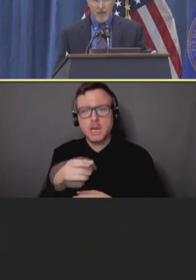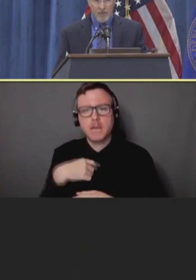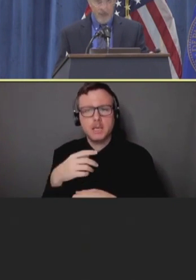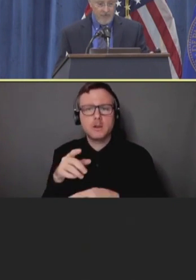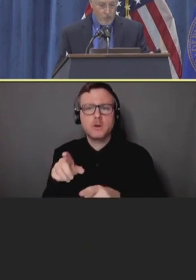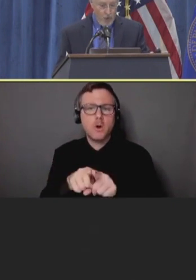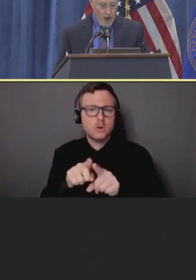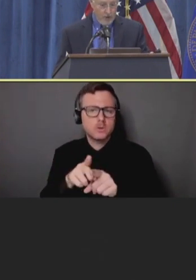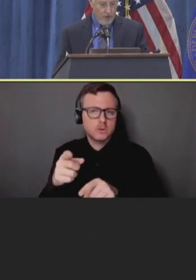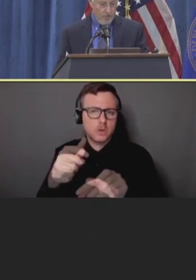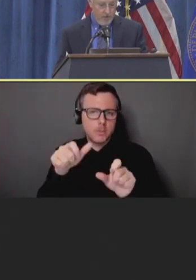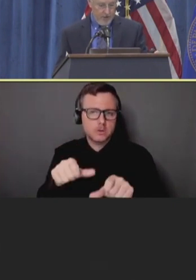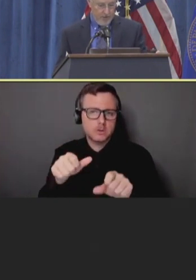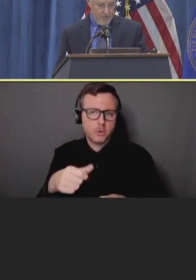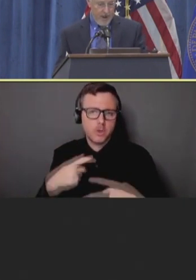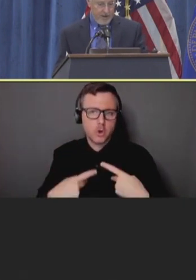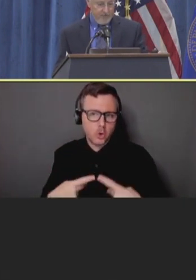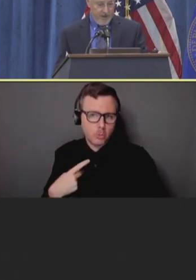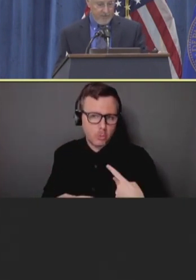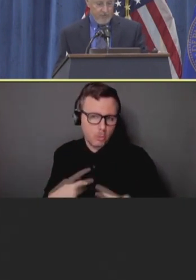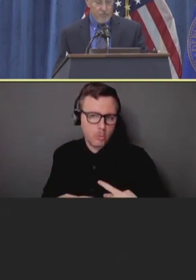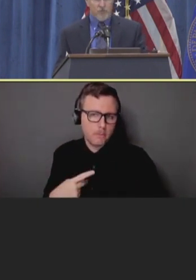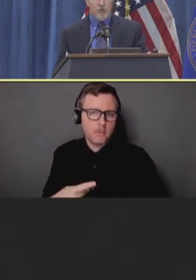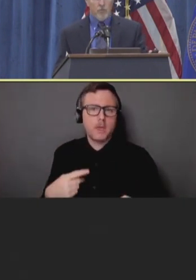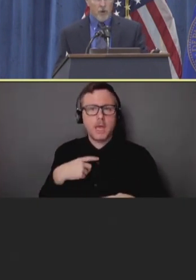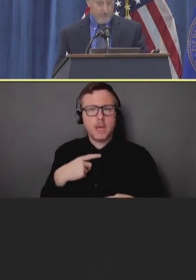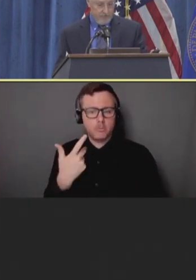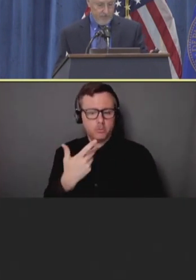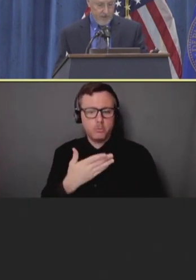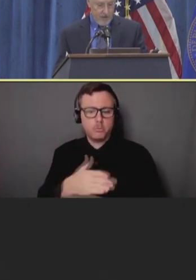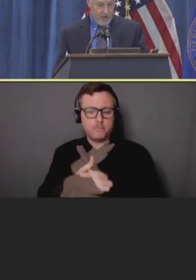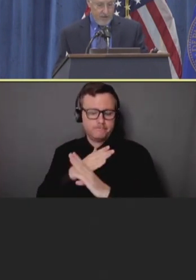and the even wider public impact to families, was sobering.